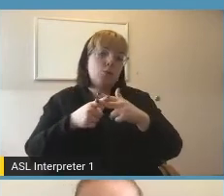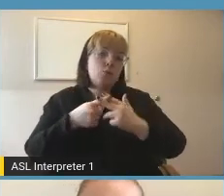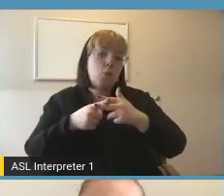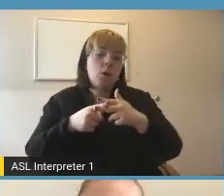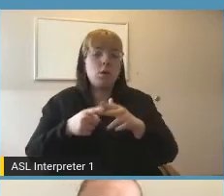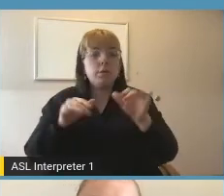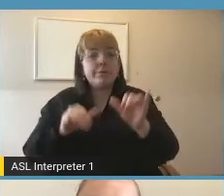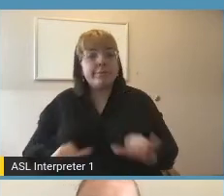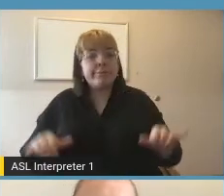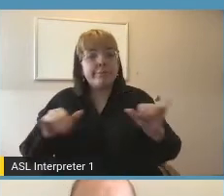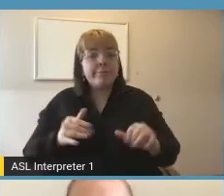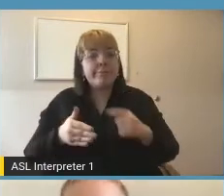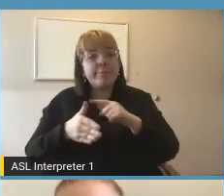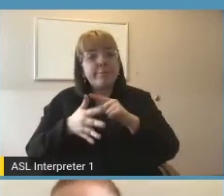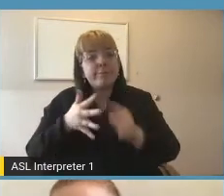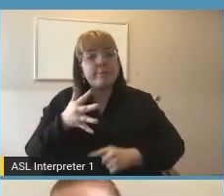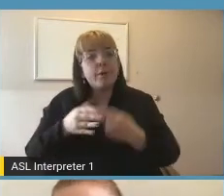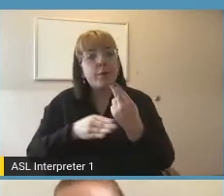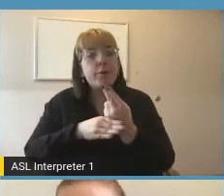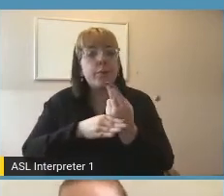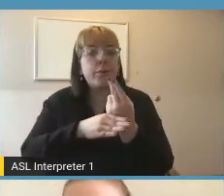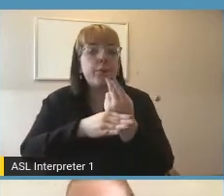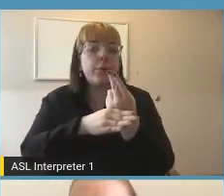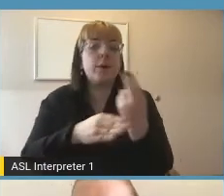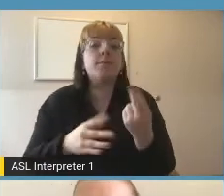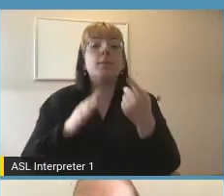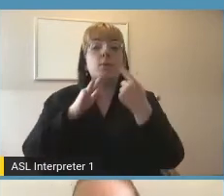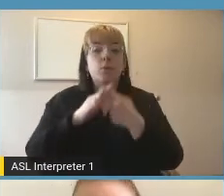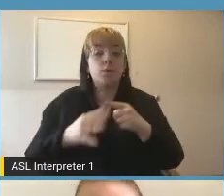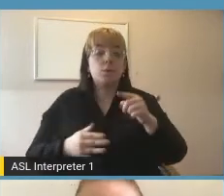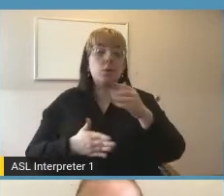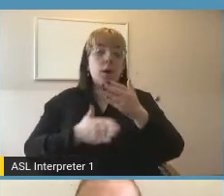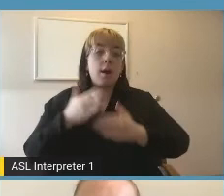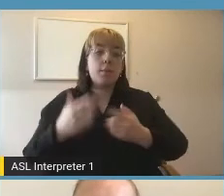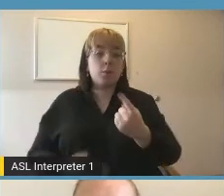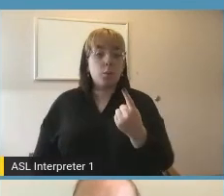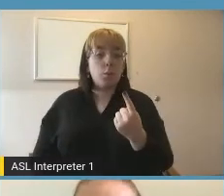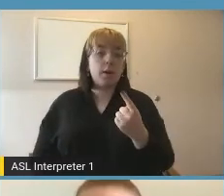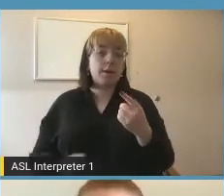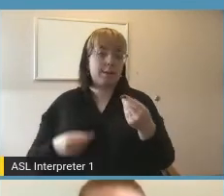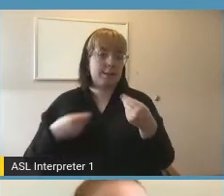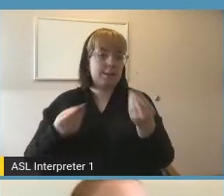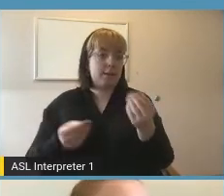you like. And then once you begin on episode one give yourself a deadline. It can be -- you